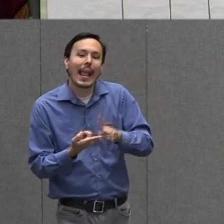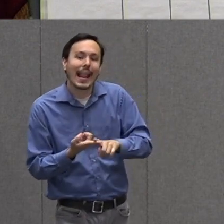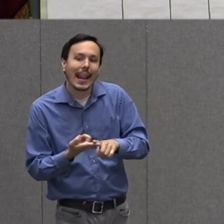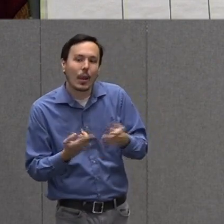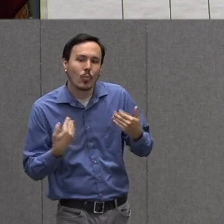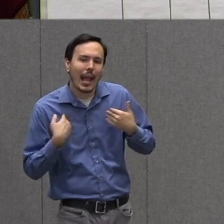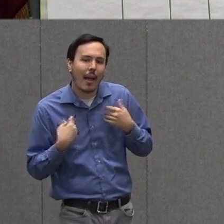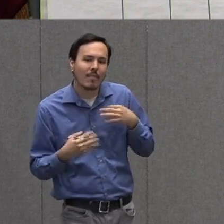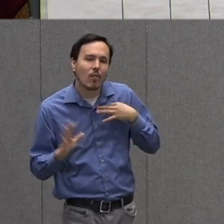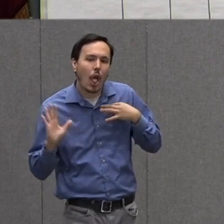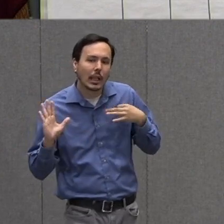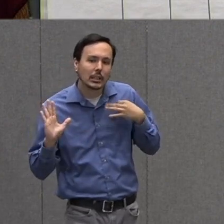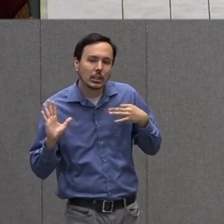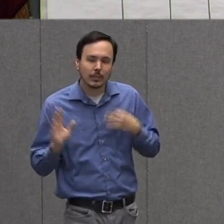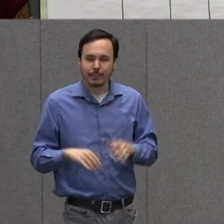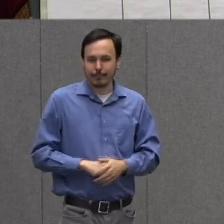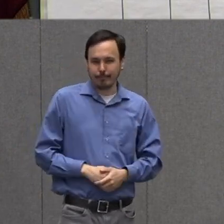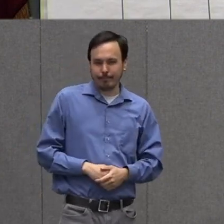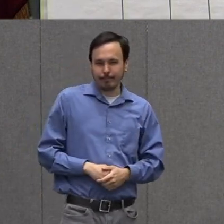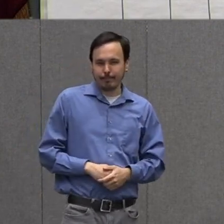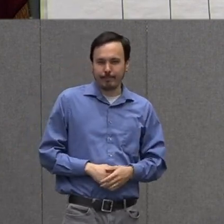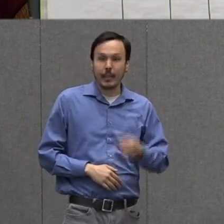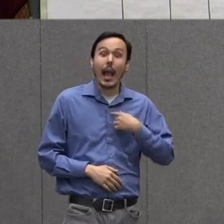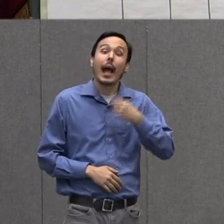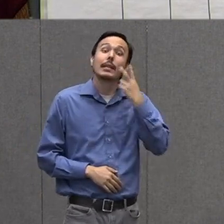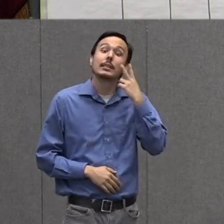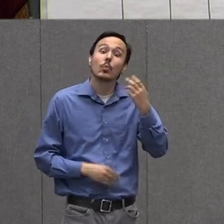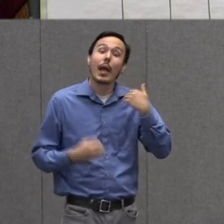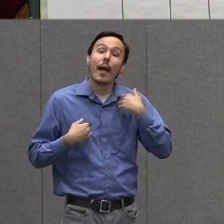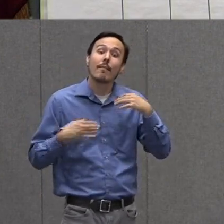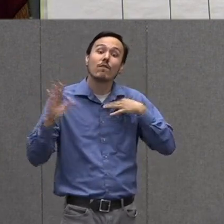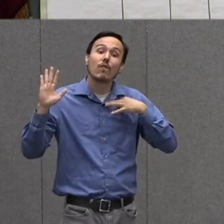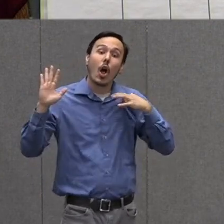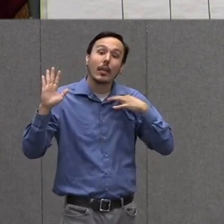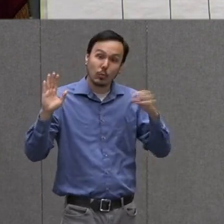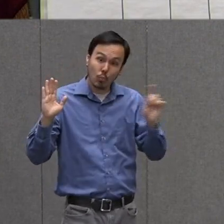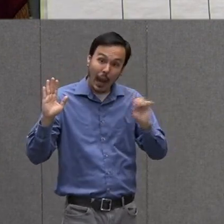Hmm, I see that we have volunteers in our communities,